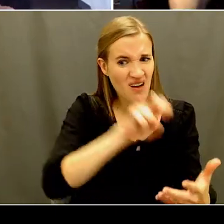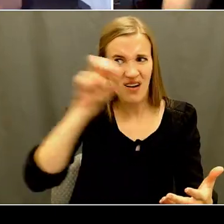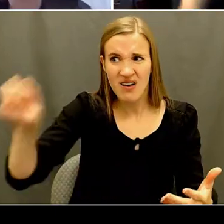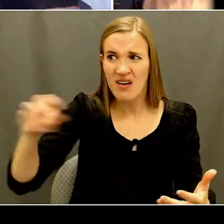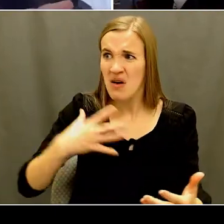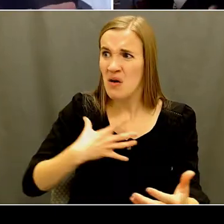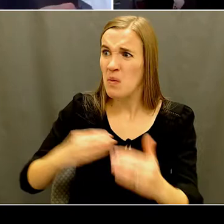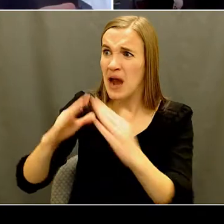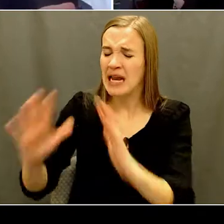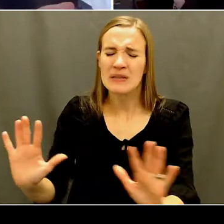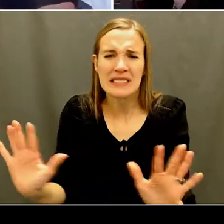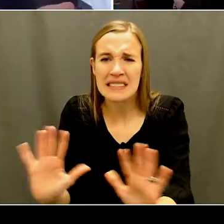Fanisee: No Kidding! For real!